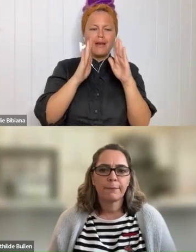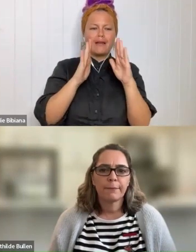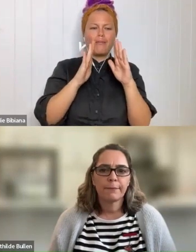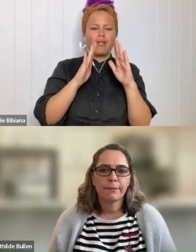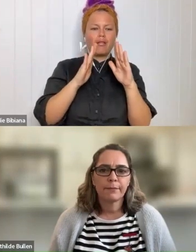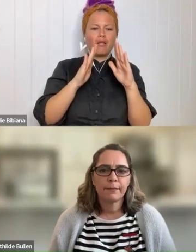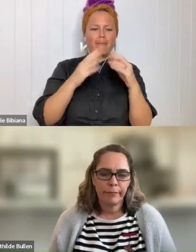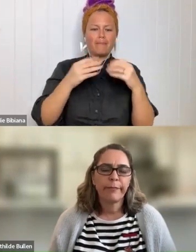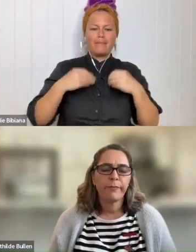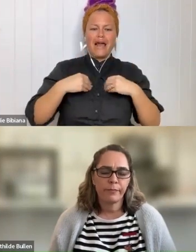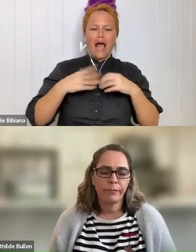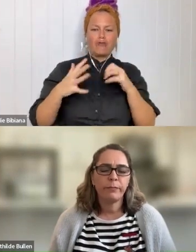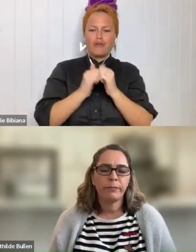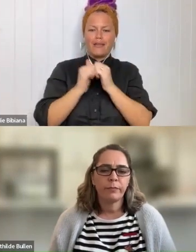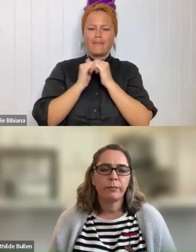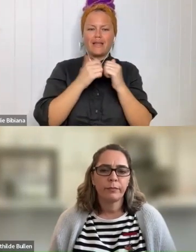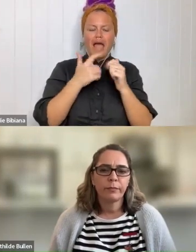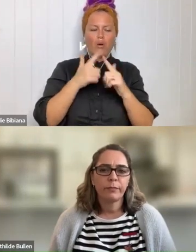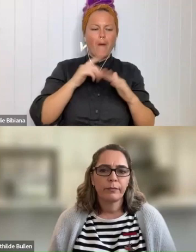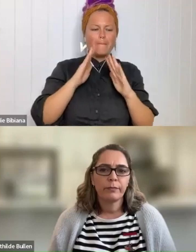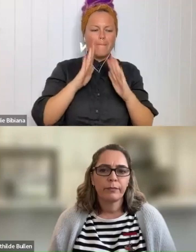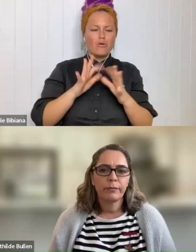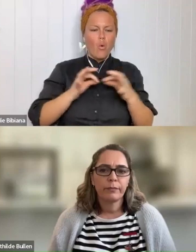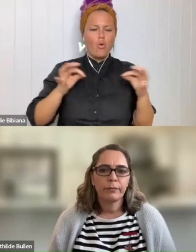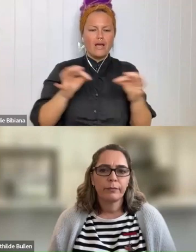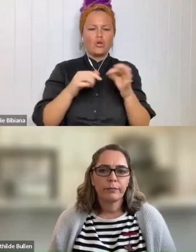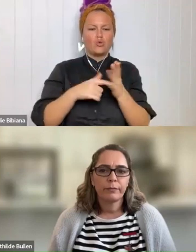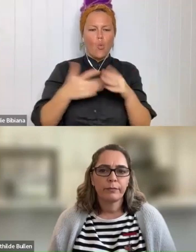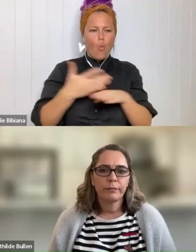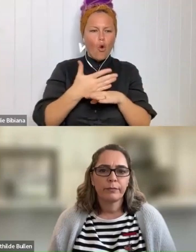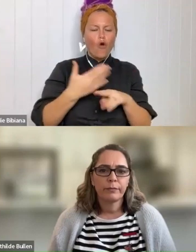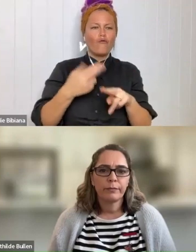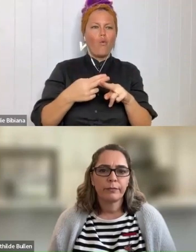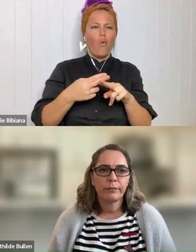And we're an amazing organization to work for. And we